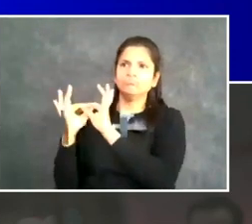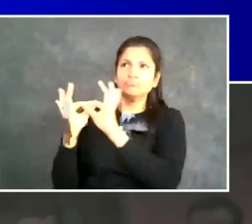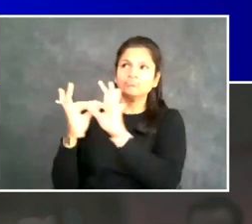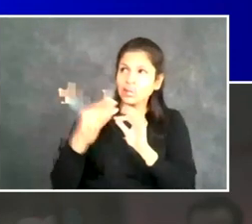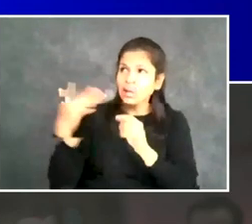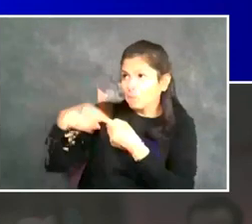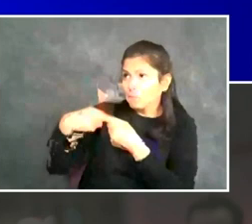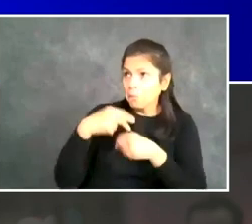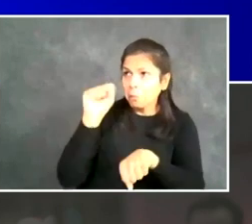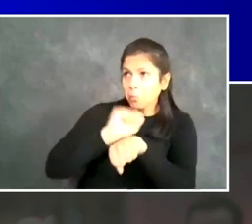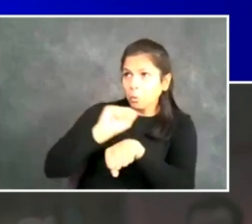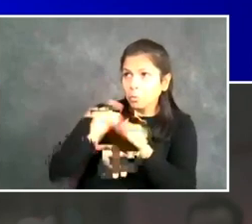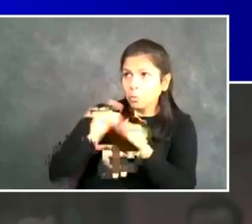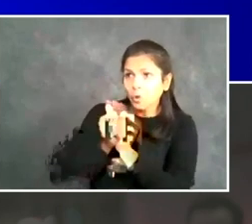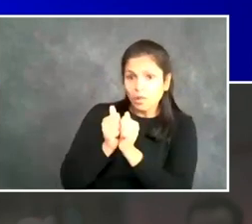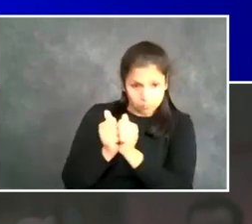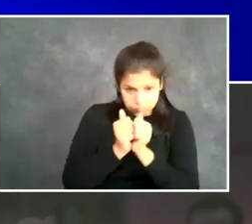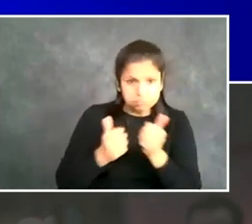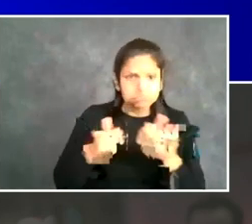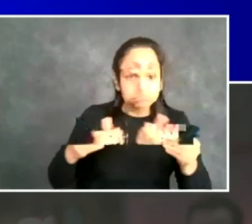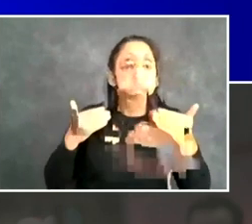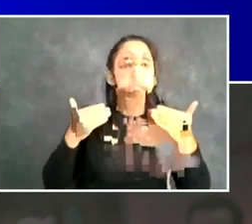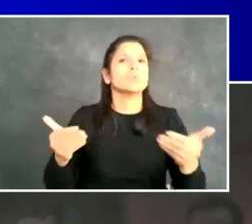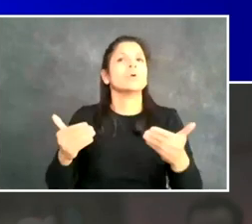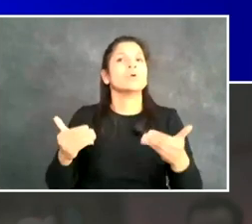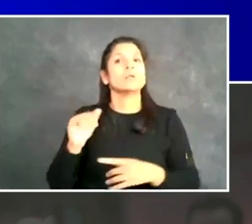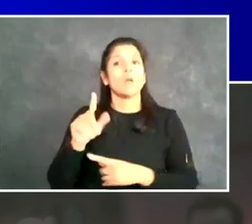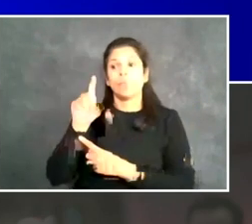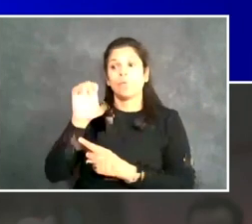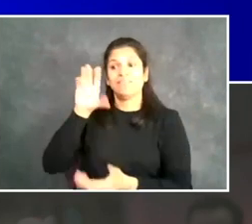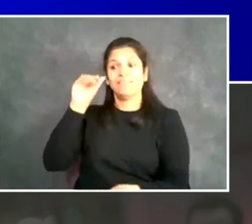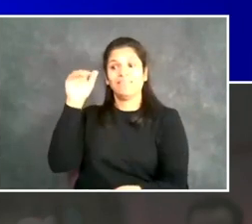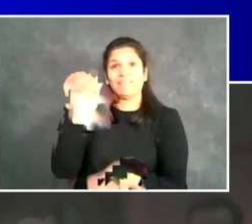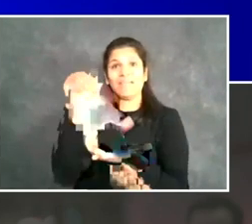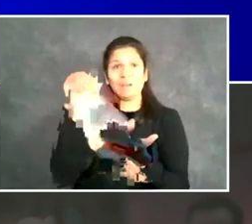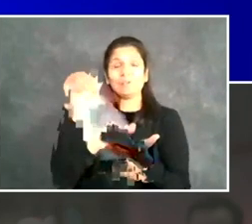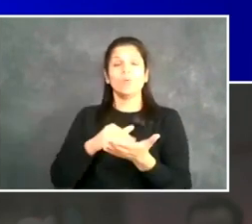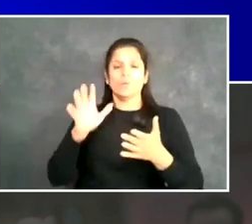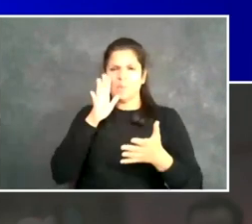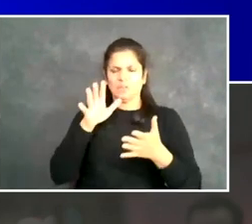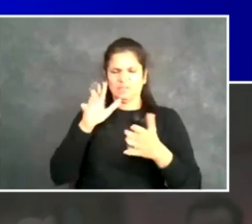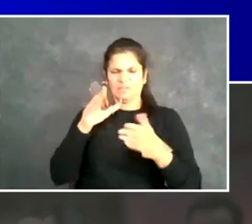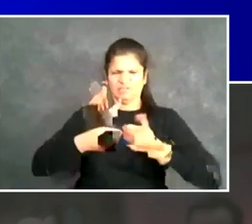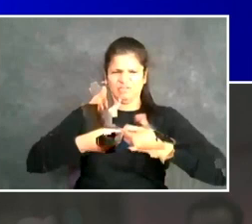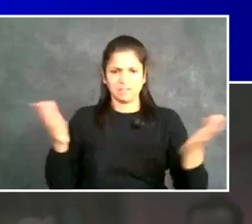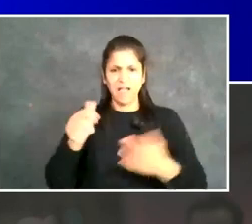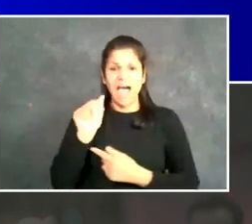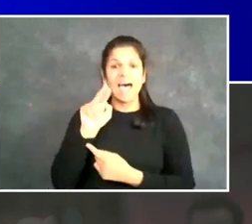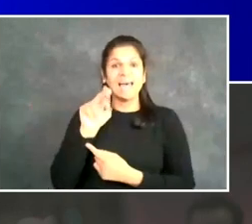BUT THE PLAN IS TO BEGIN AS